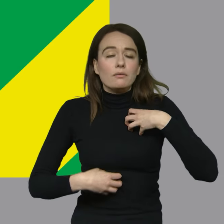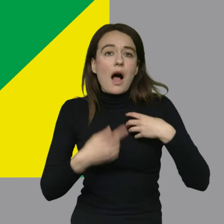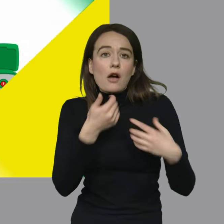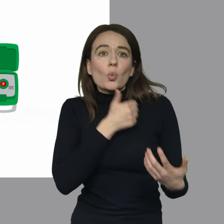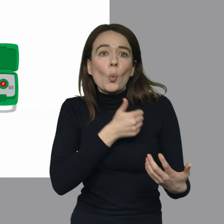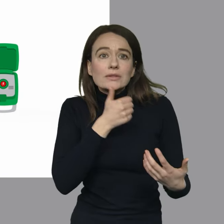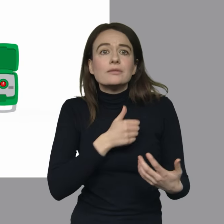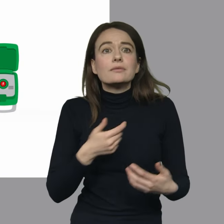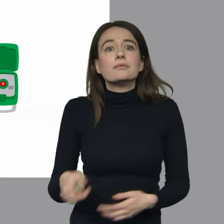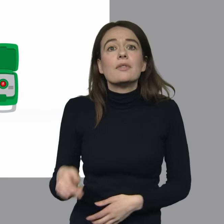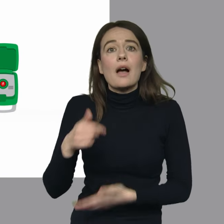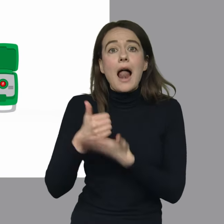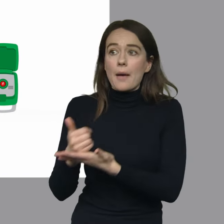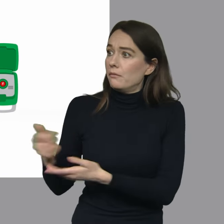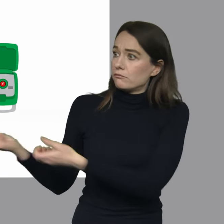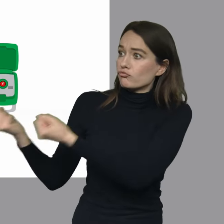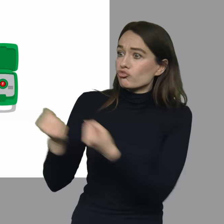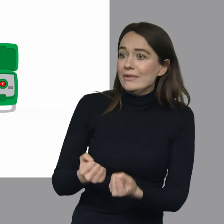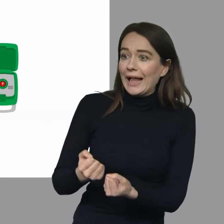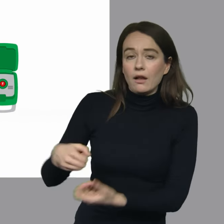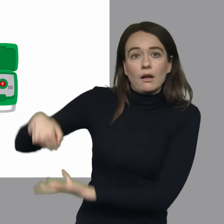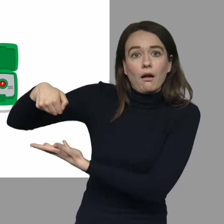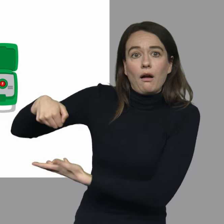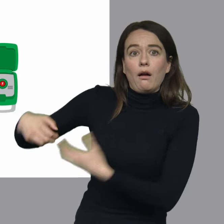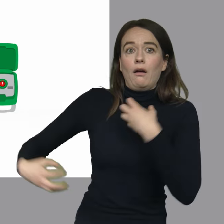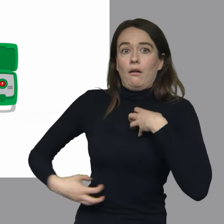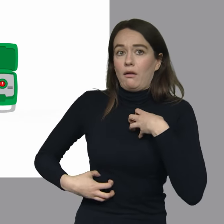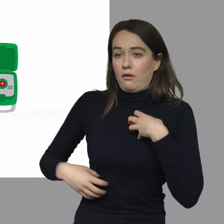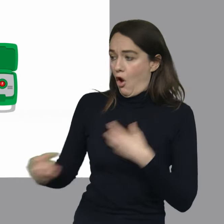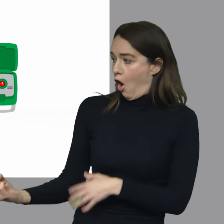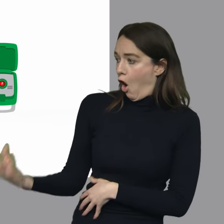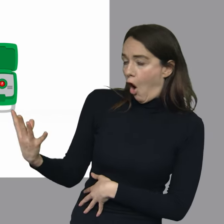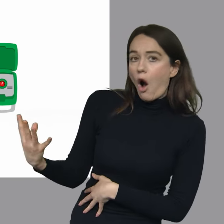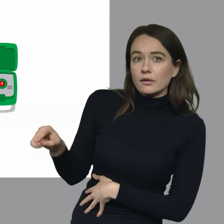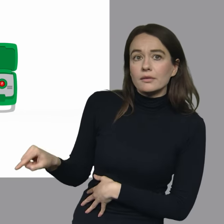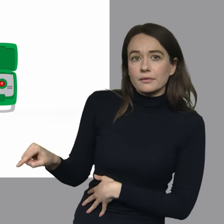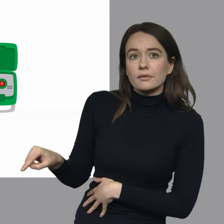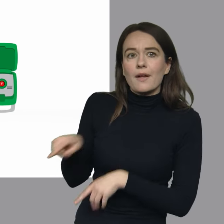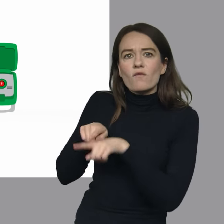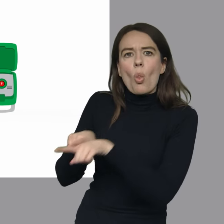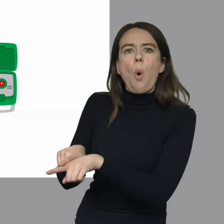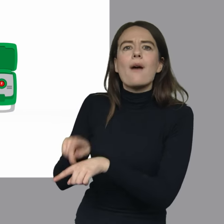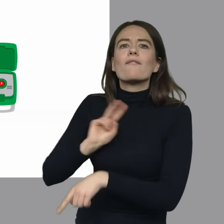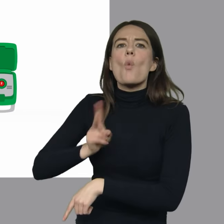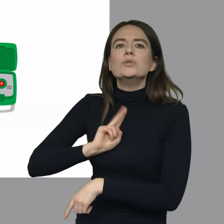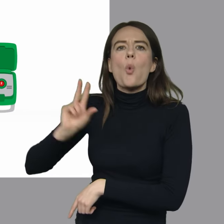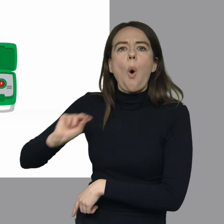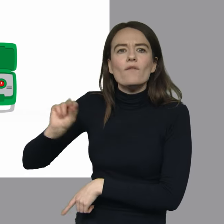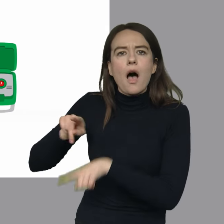If a helper returns with a defibrillator, ask them to switch it on and follow the voice prompts while you continue CPR.